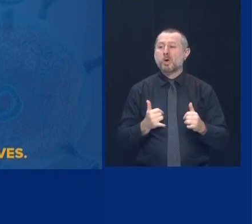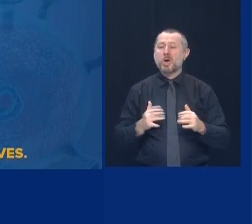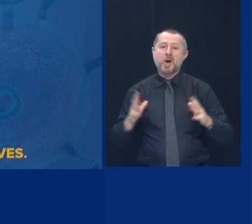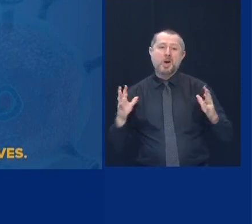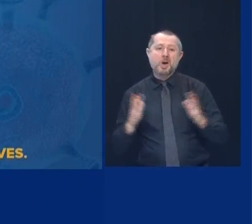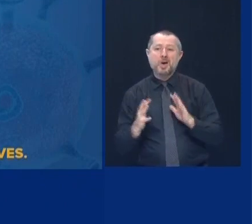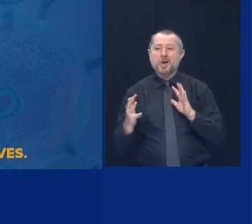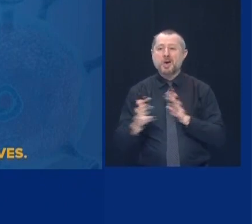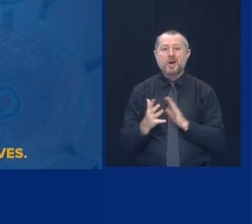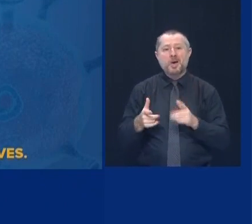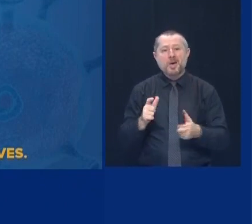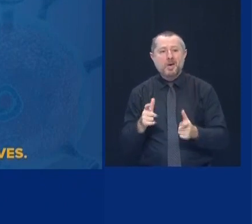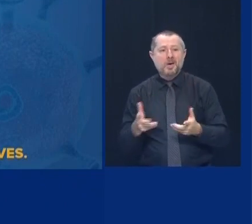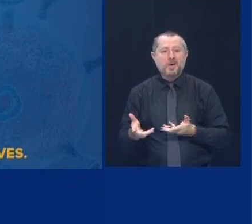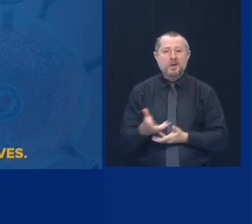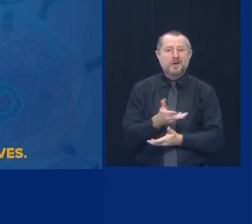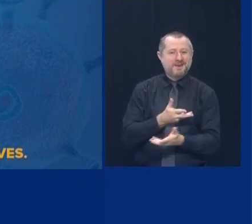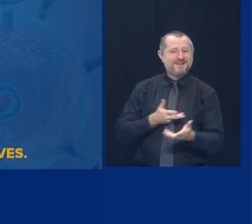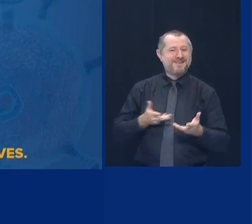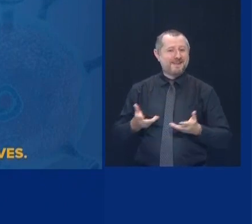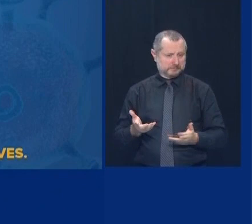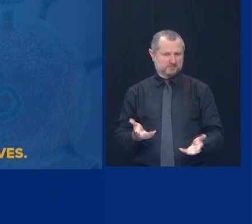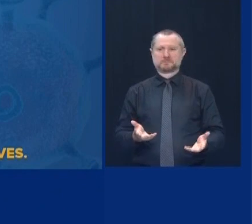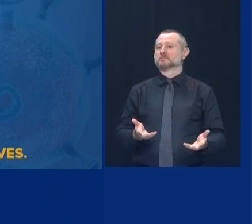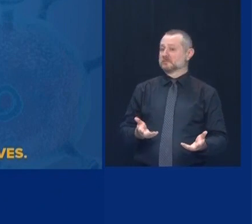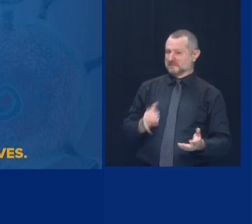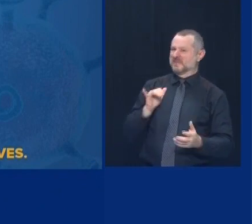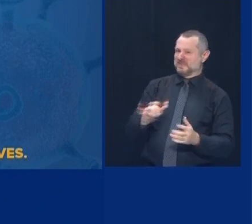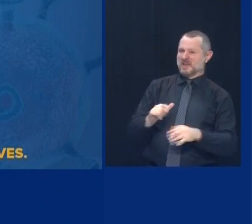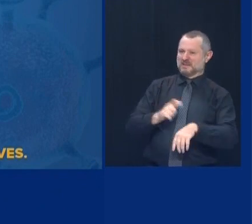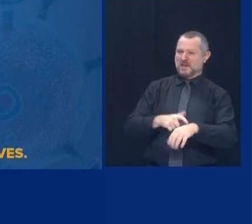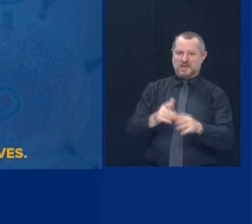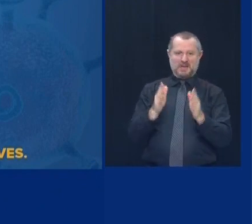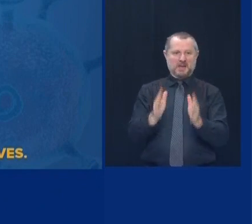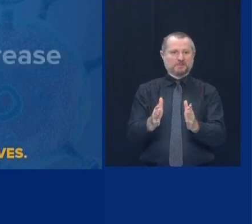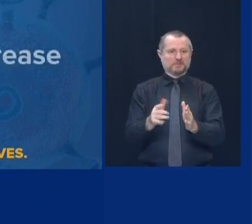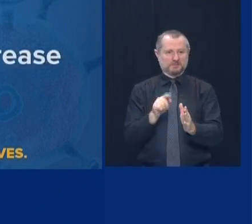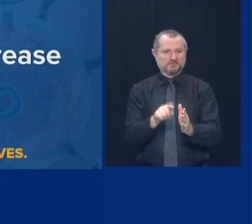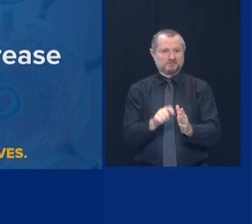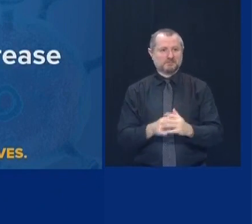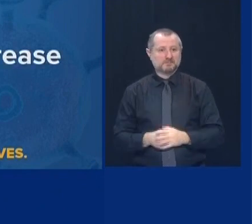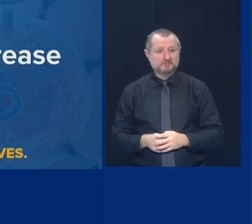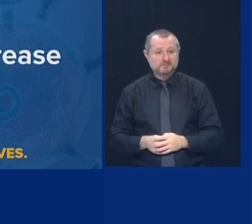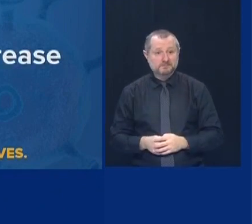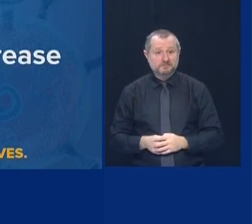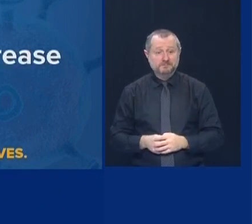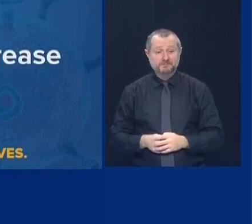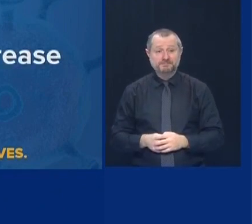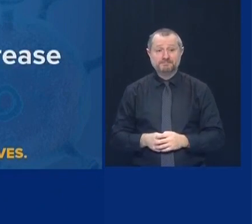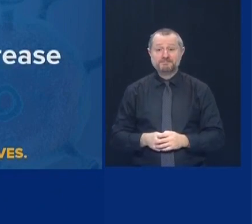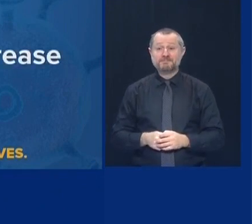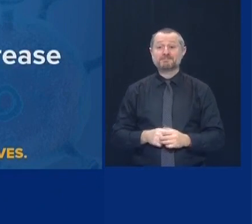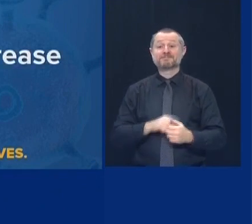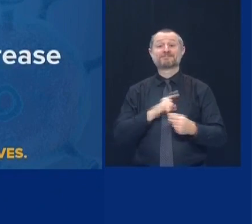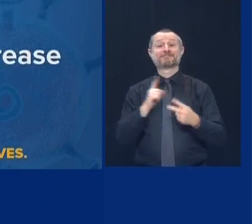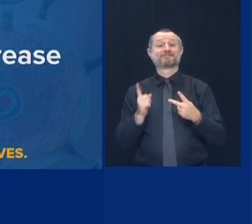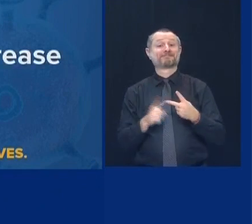WHY? GATHERInF